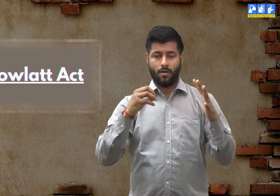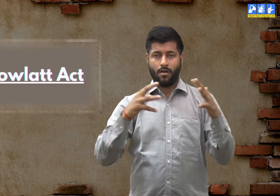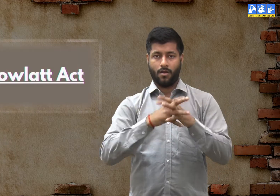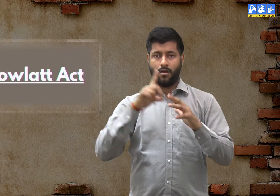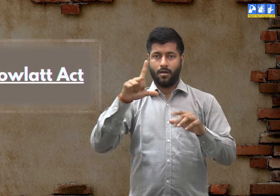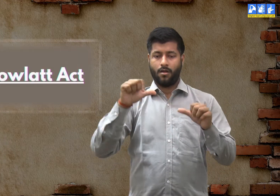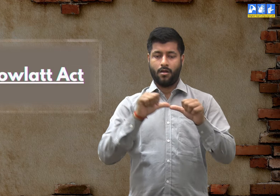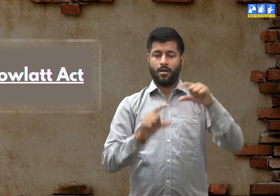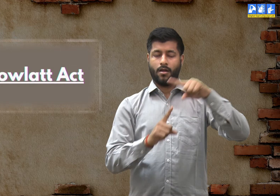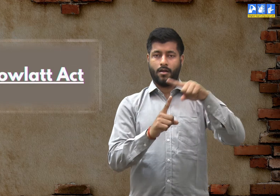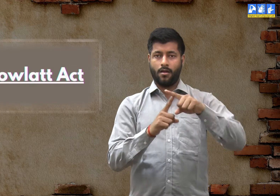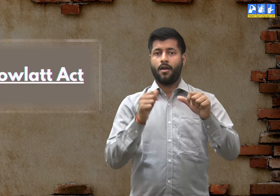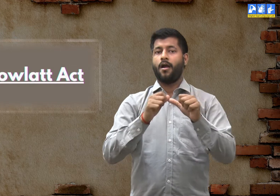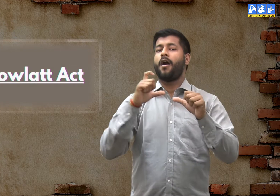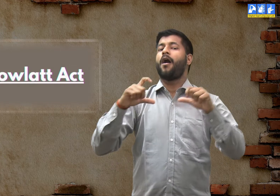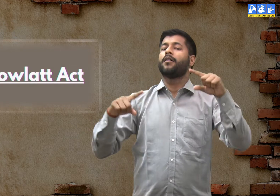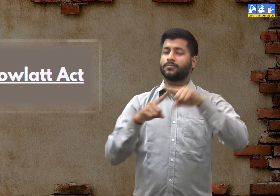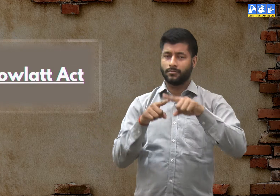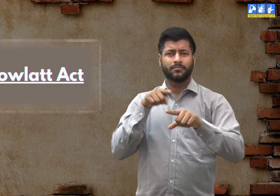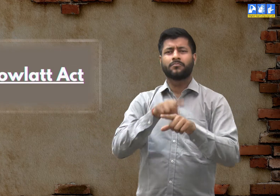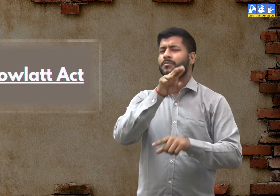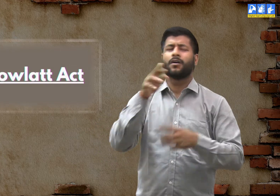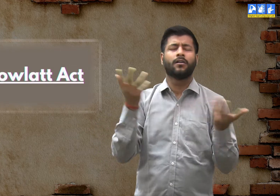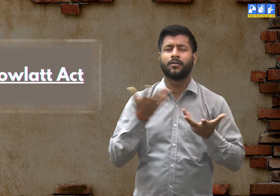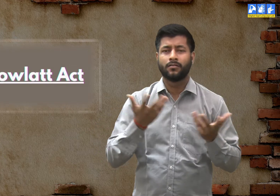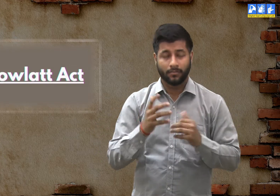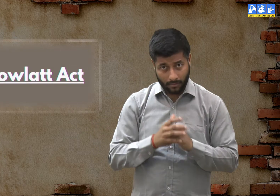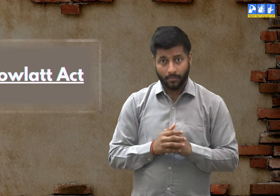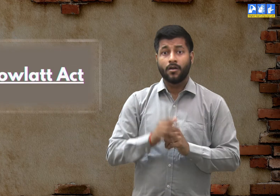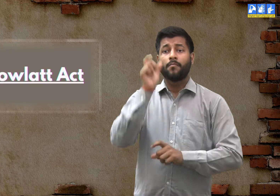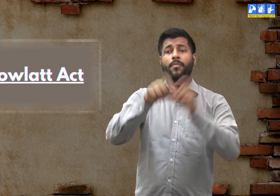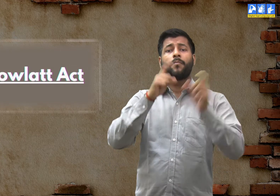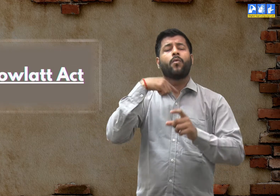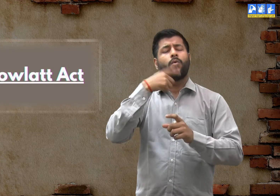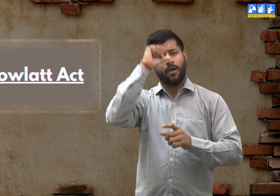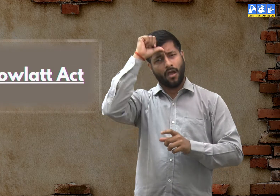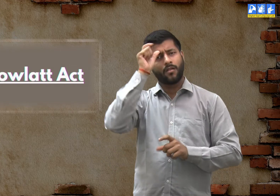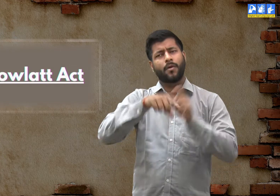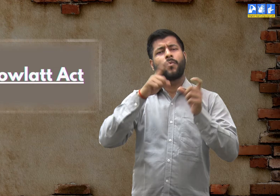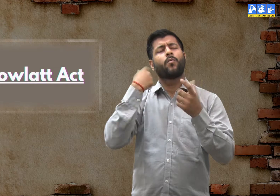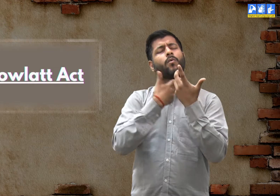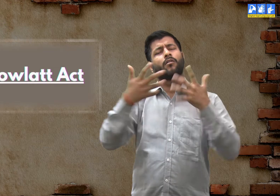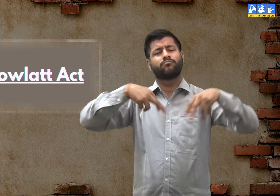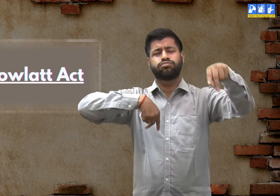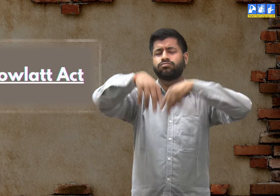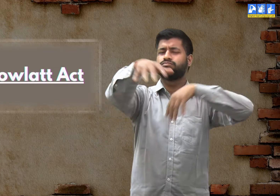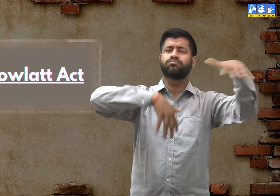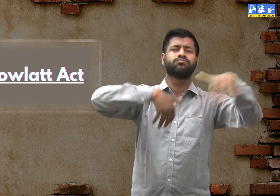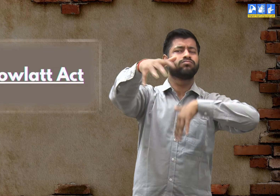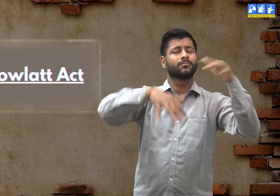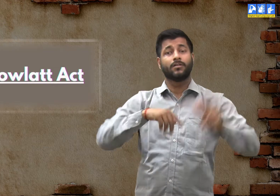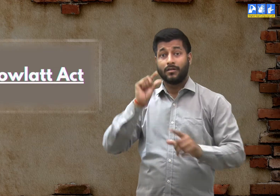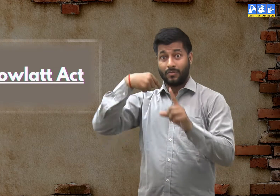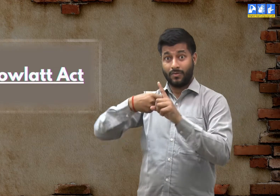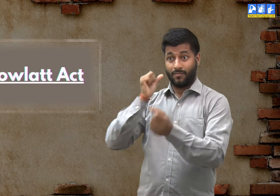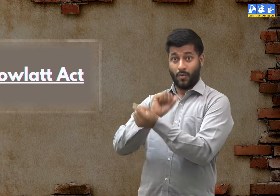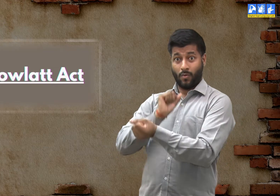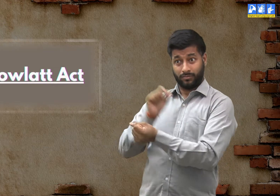The Rowlatt Act was an act which allowed the British government the authority and the power